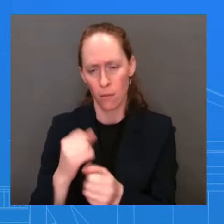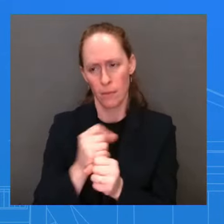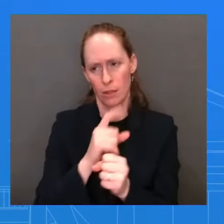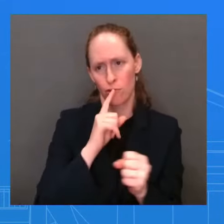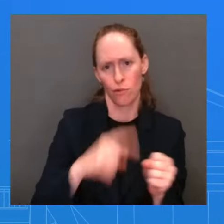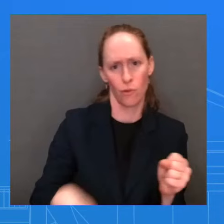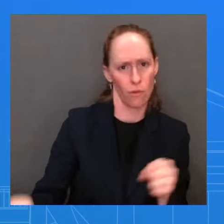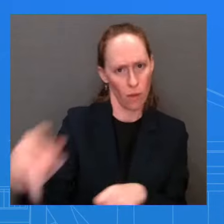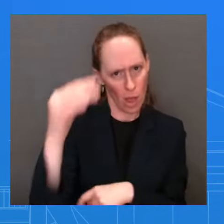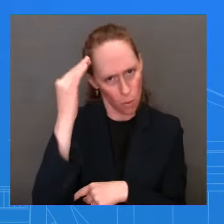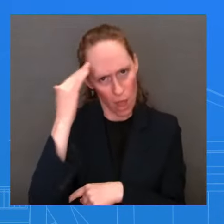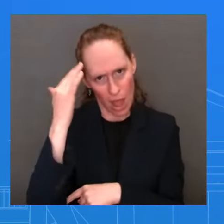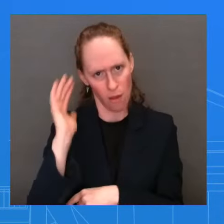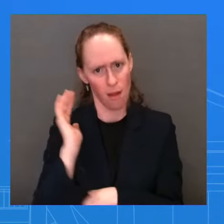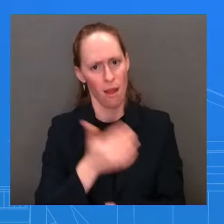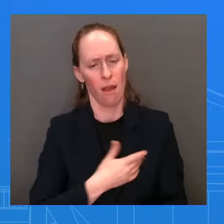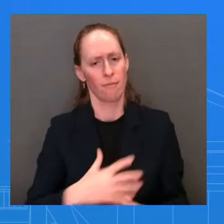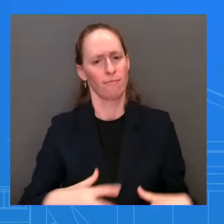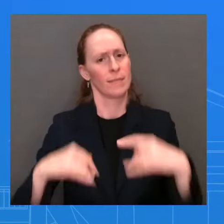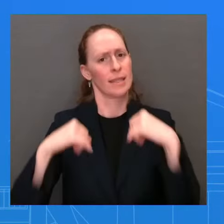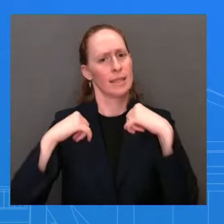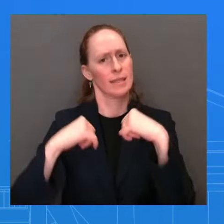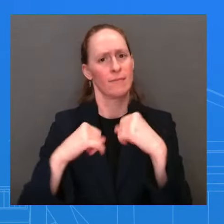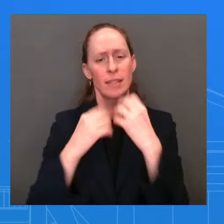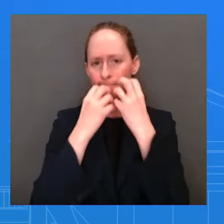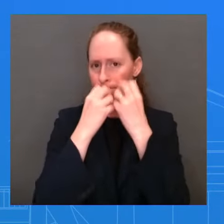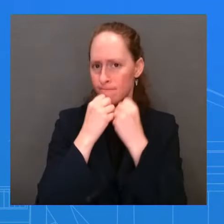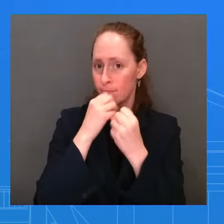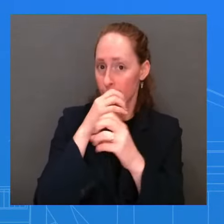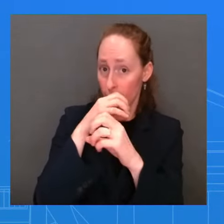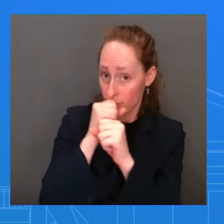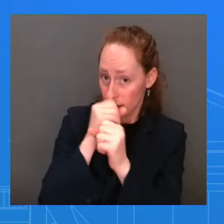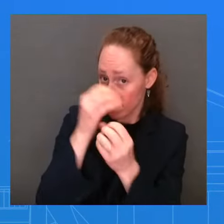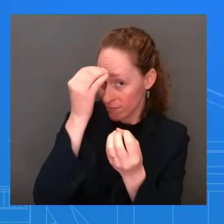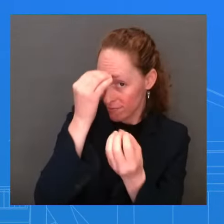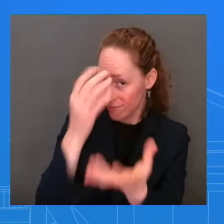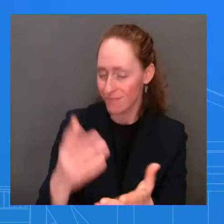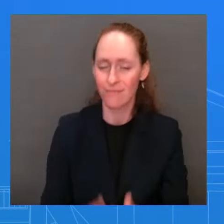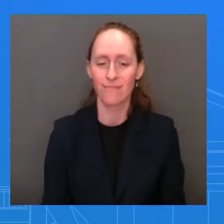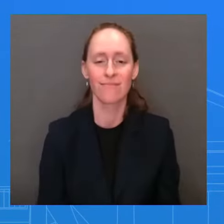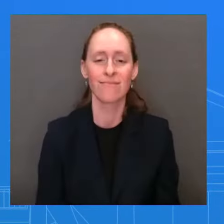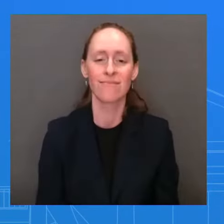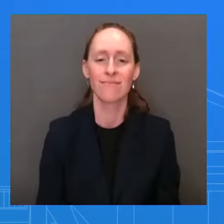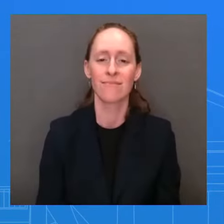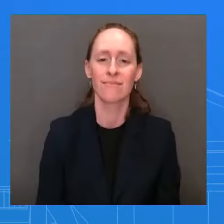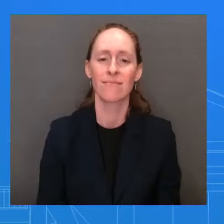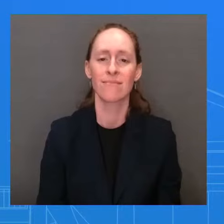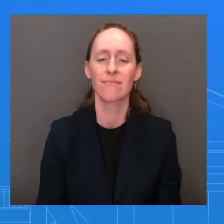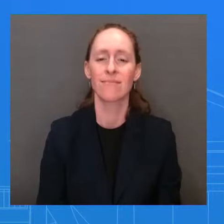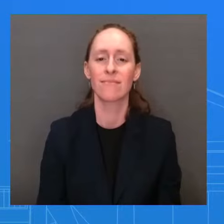and fidelity to our security -- security partnerships. Our commitment to the ROK is ironclad.